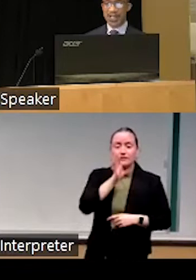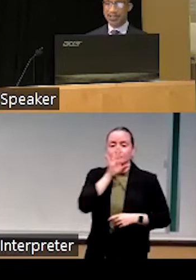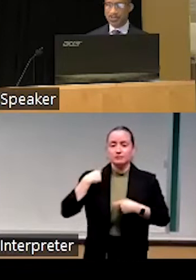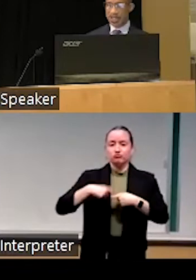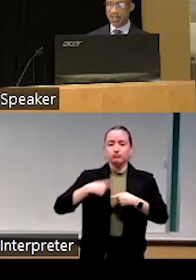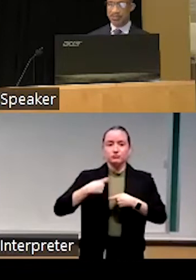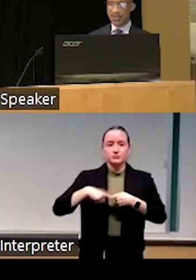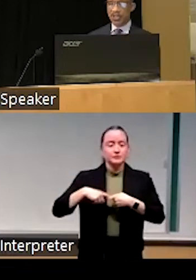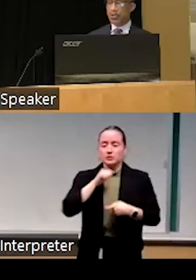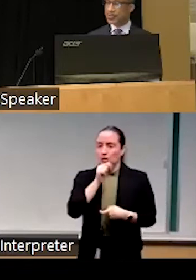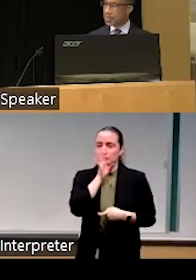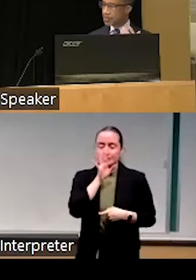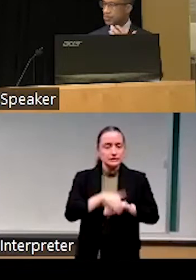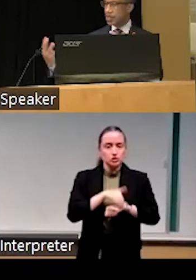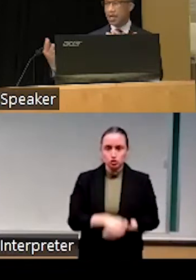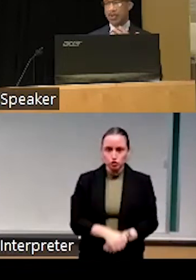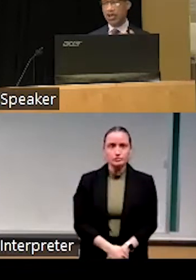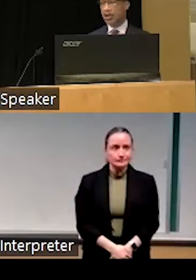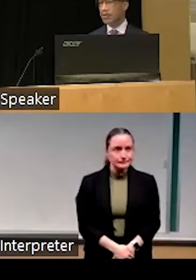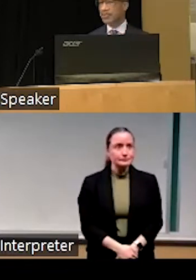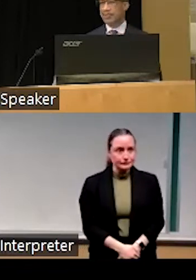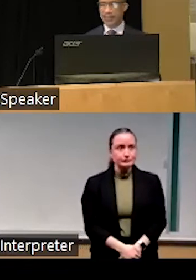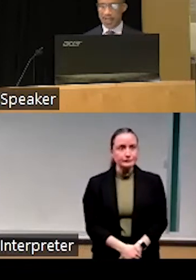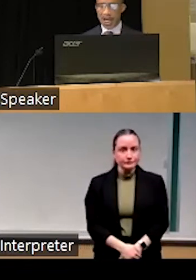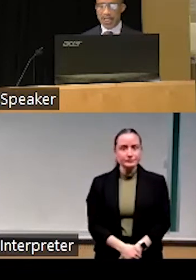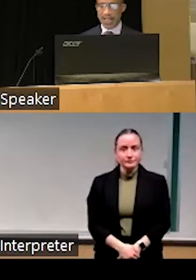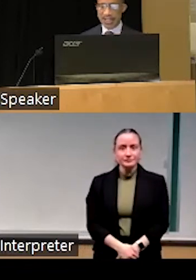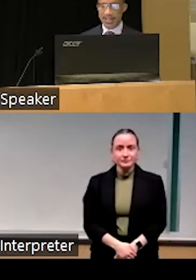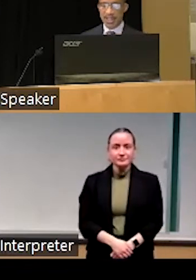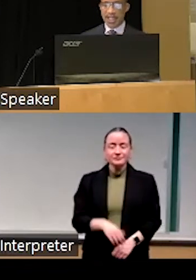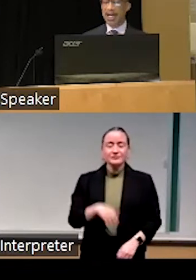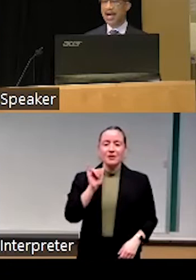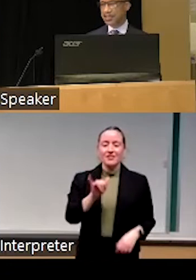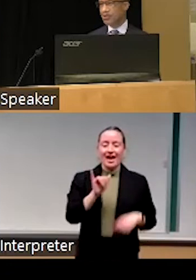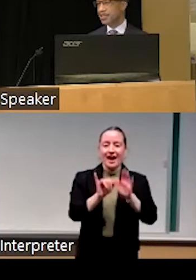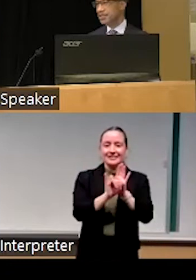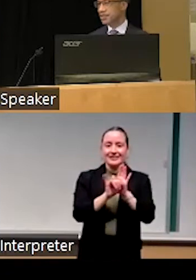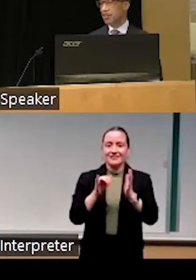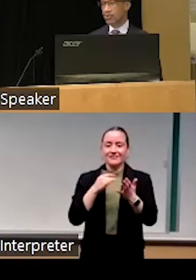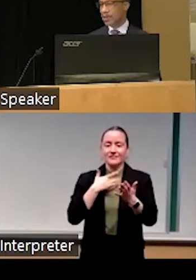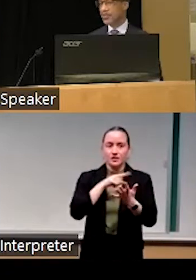not English speaking those things come and go with the context and the consequences of what